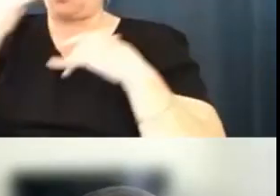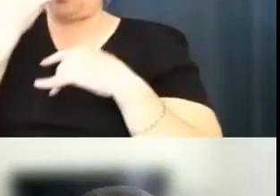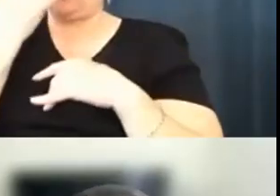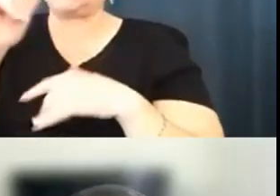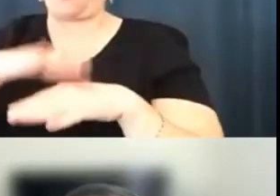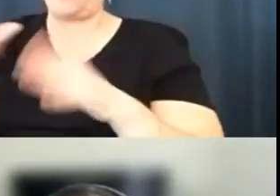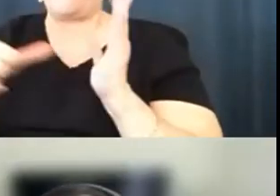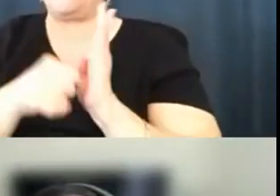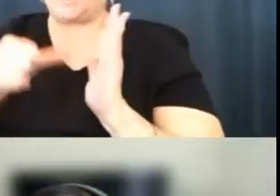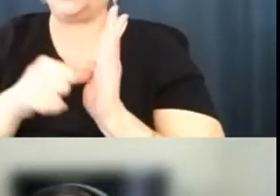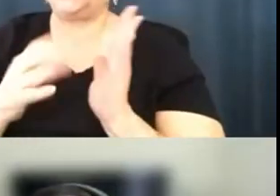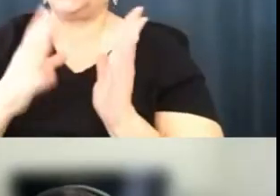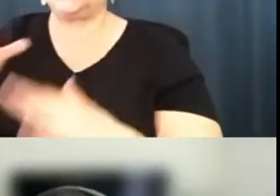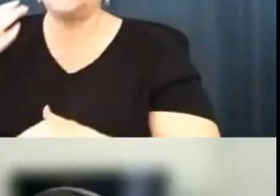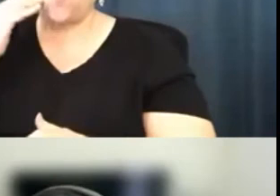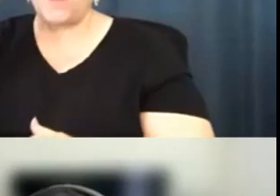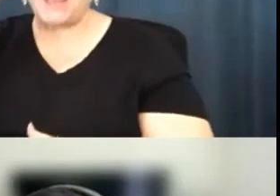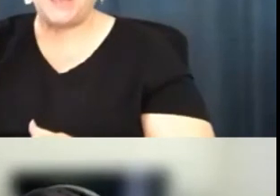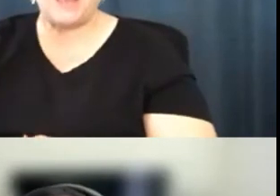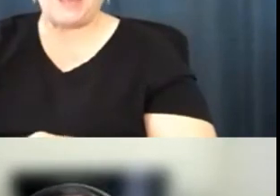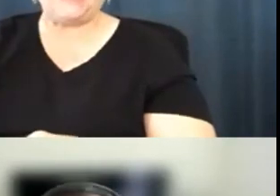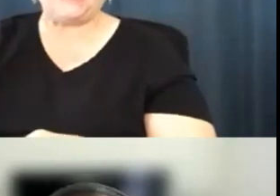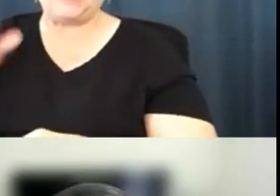So headings therefore, one you have to use actual headings.